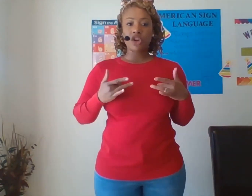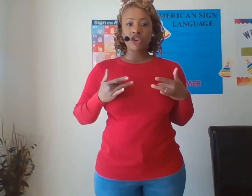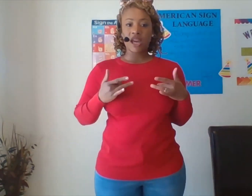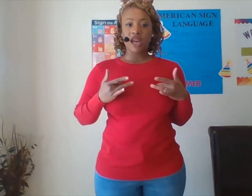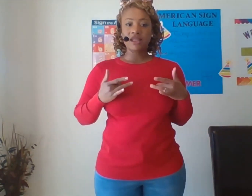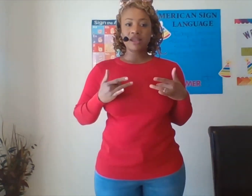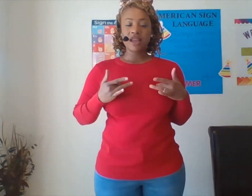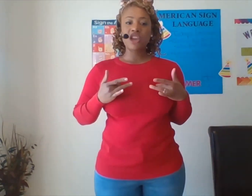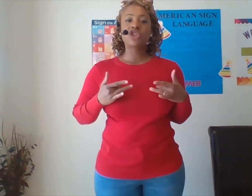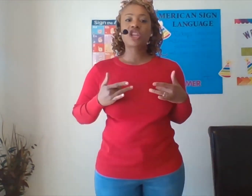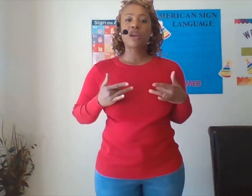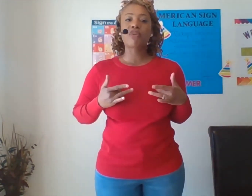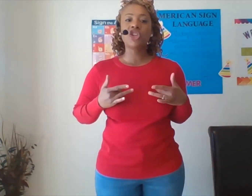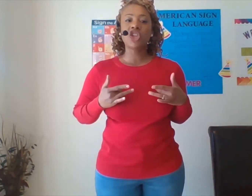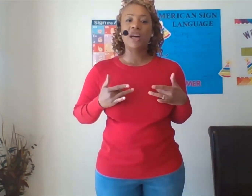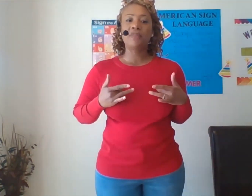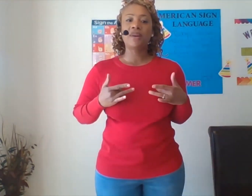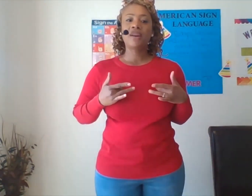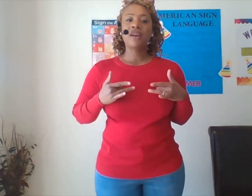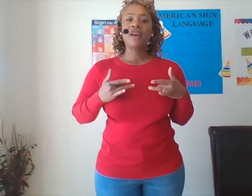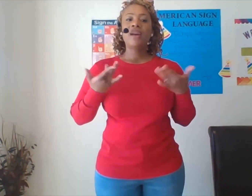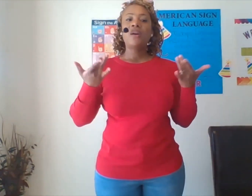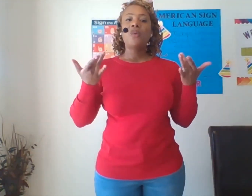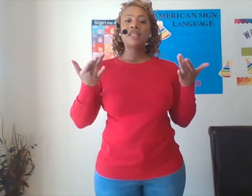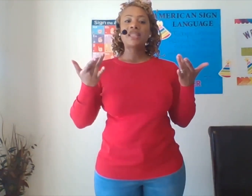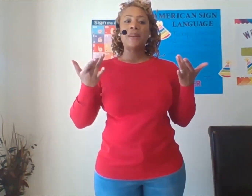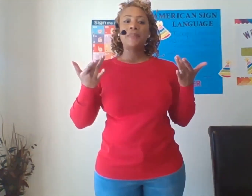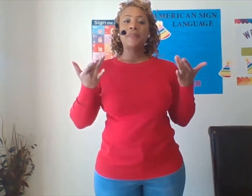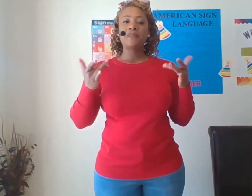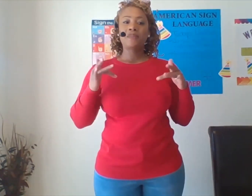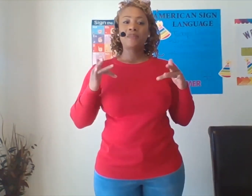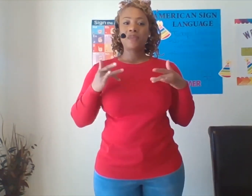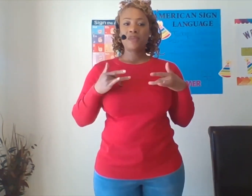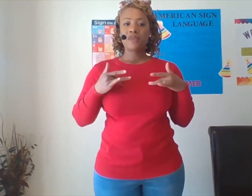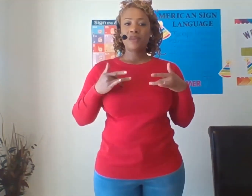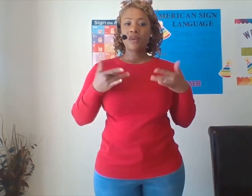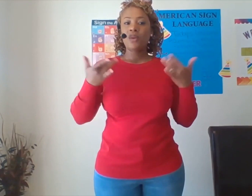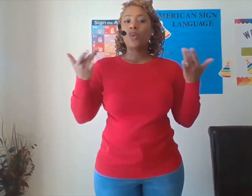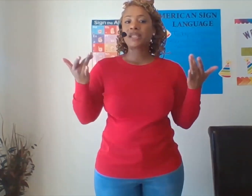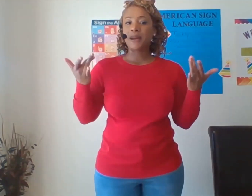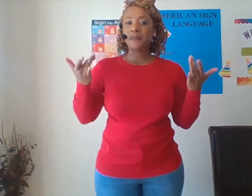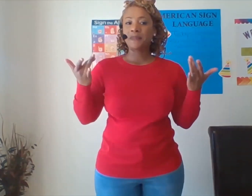your chest and you're just gonna brush up what's up what's up